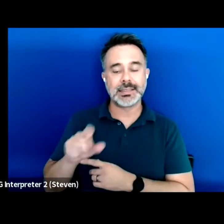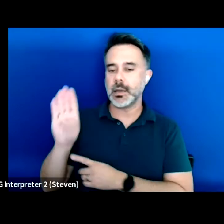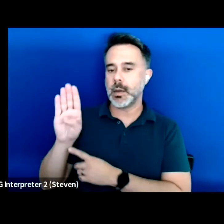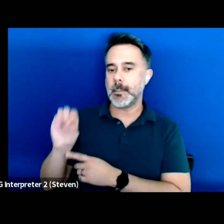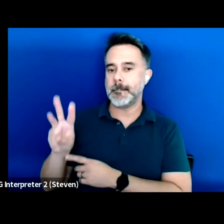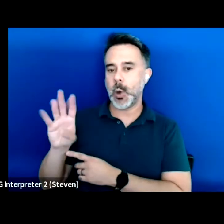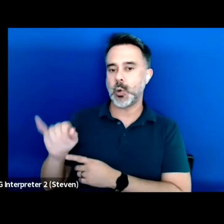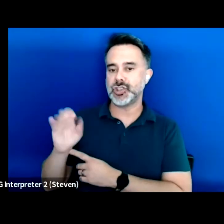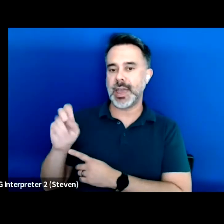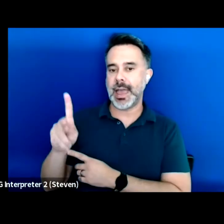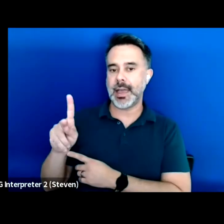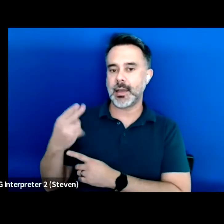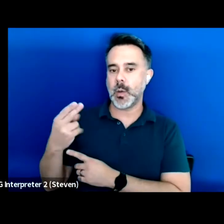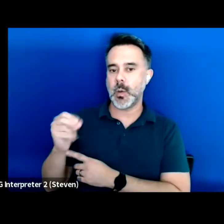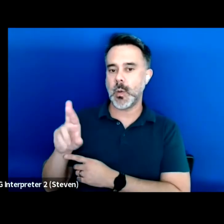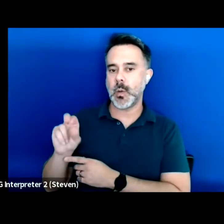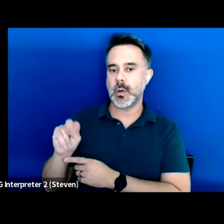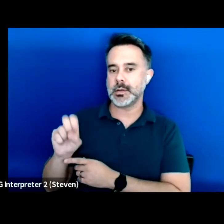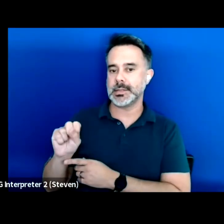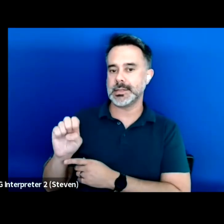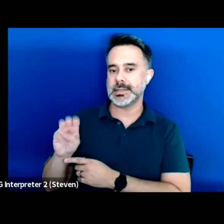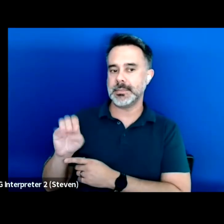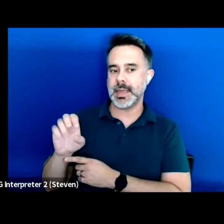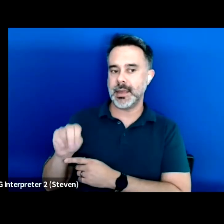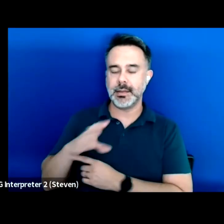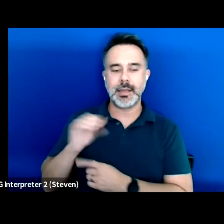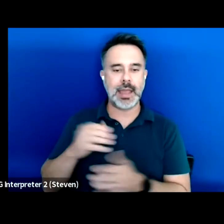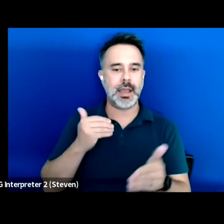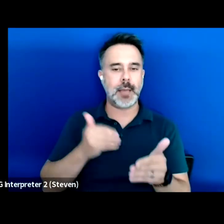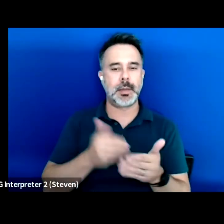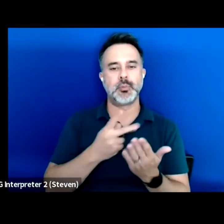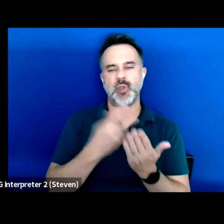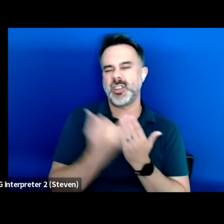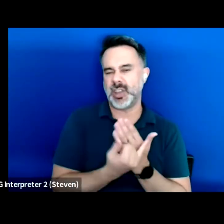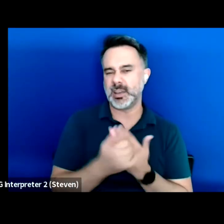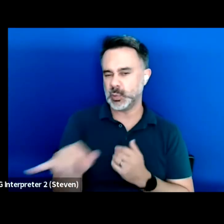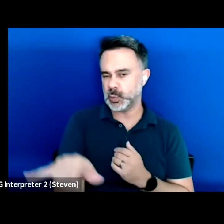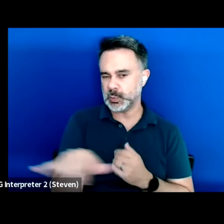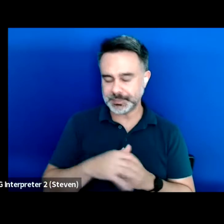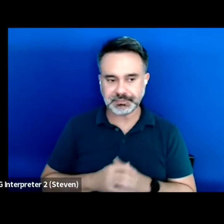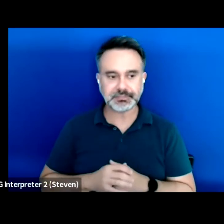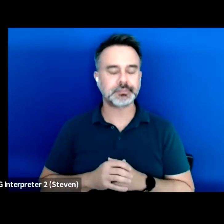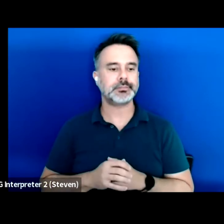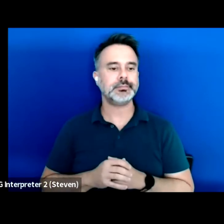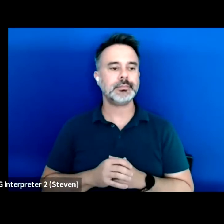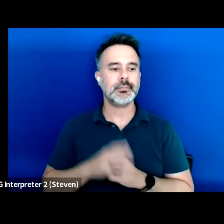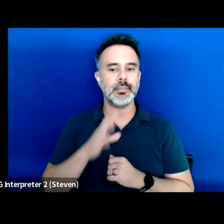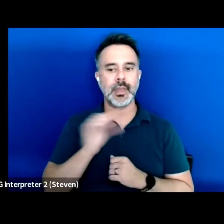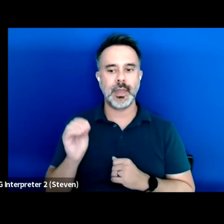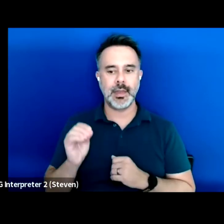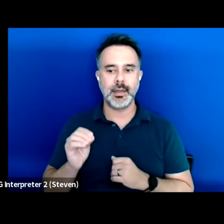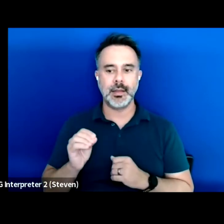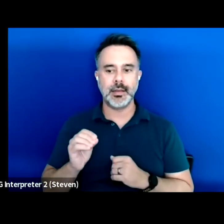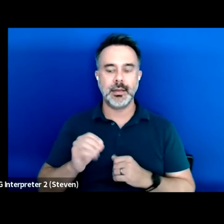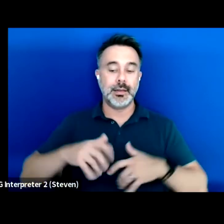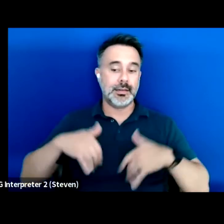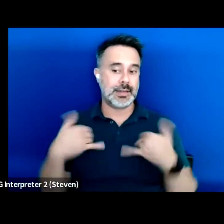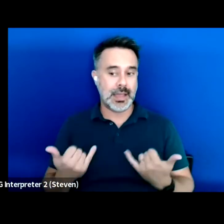as some nice floral green wallpaper. And I am very excited to be here today. Thank you so much.